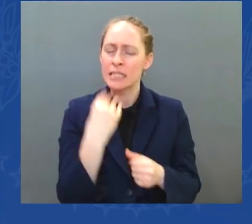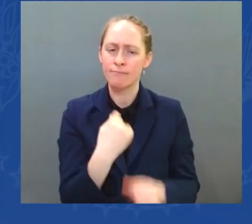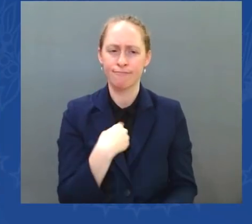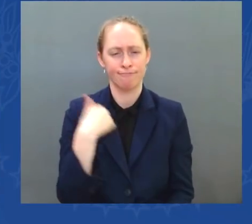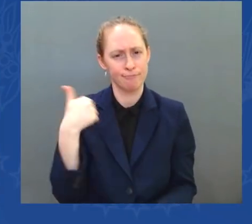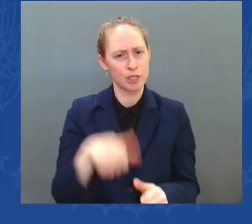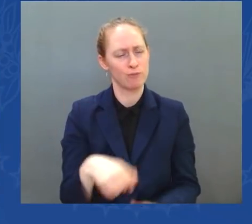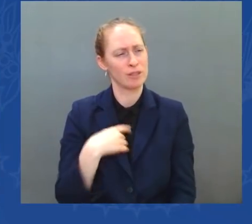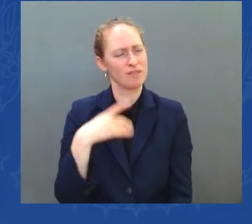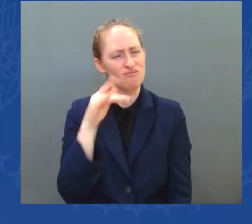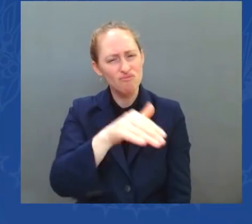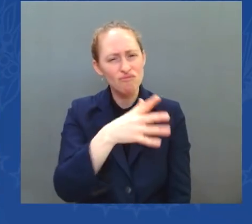No more health insurance.